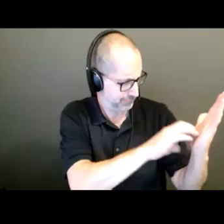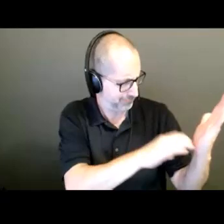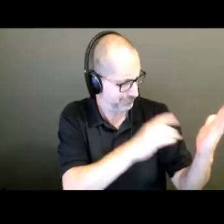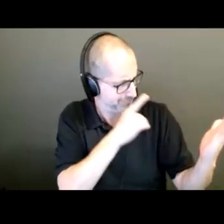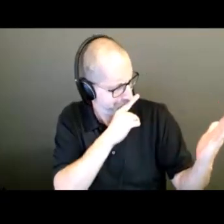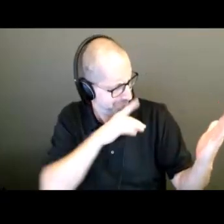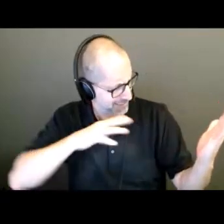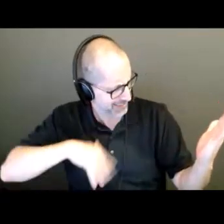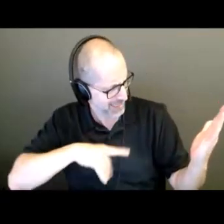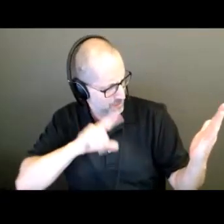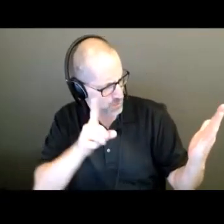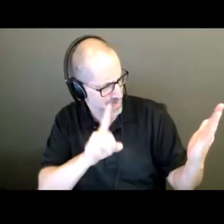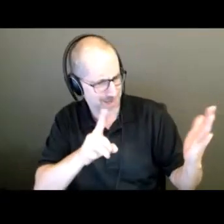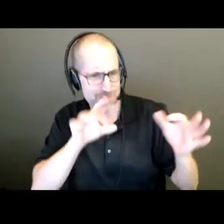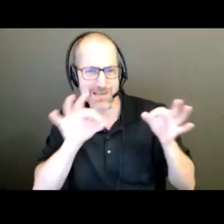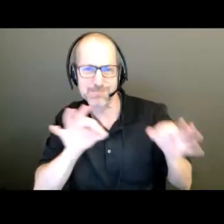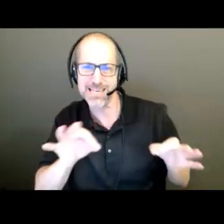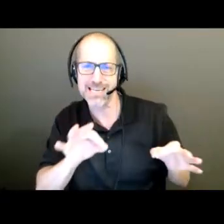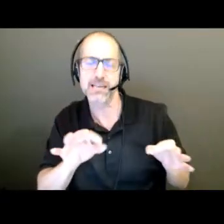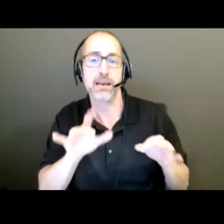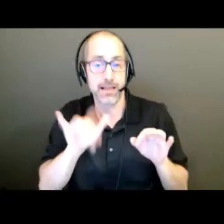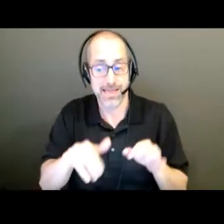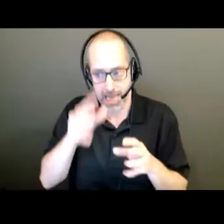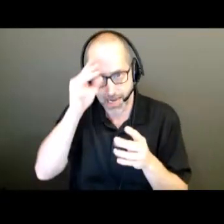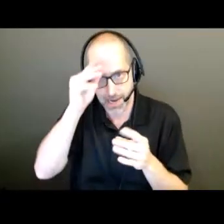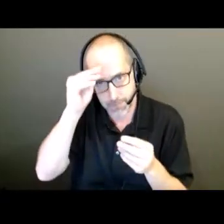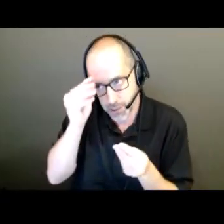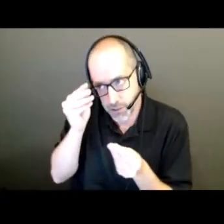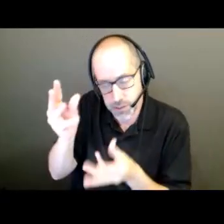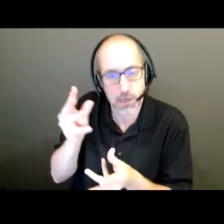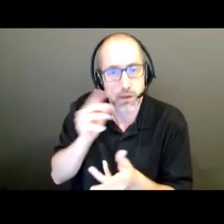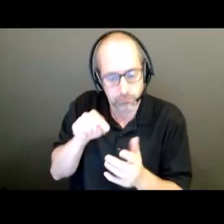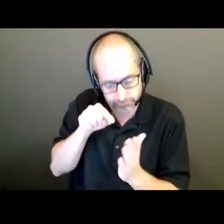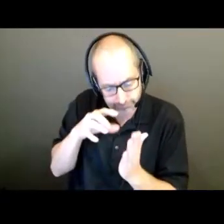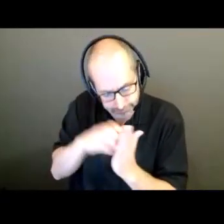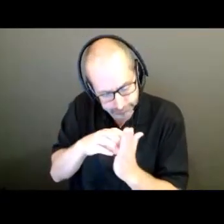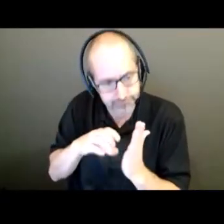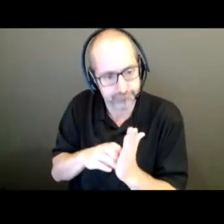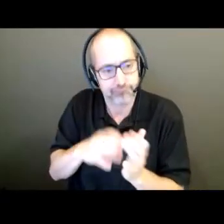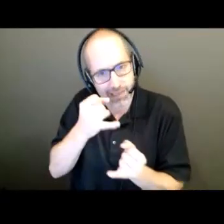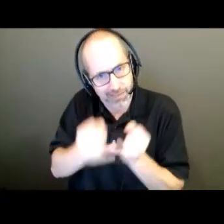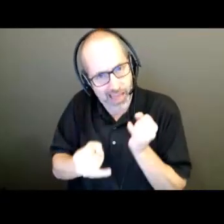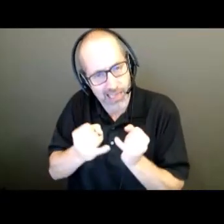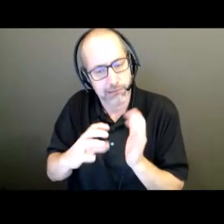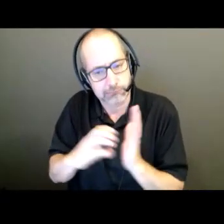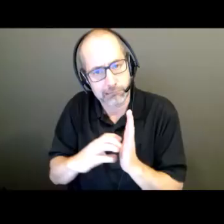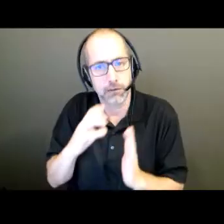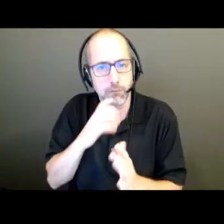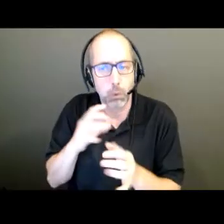This section is intended for communicating additional context about your project,